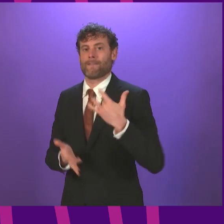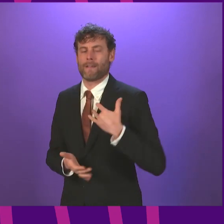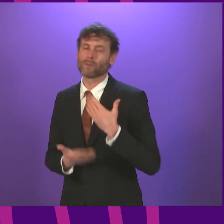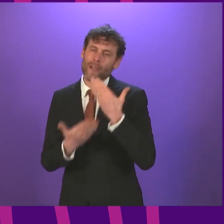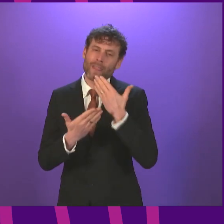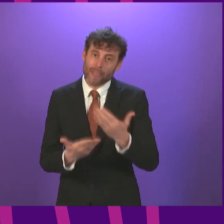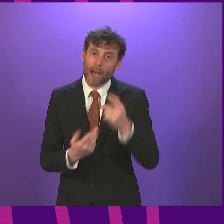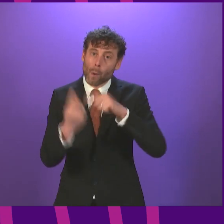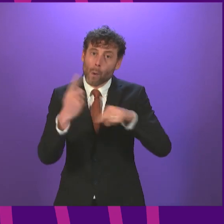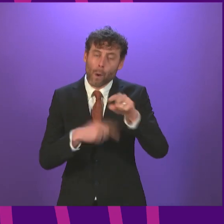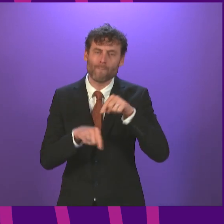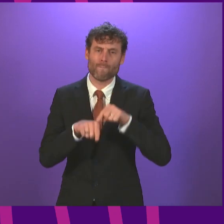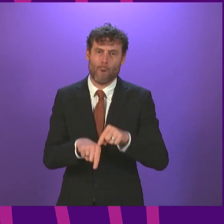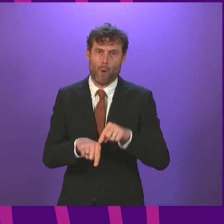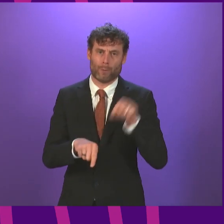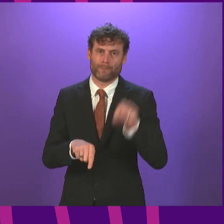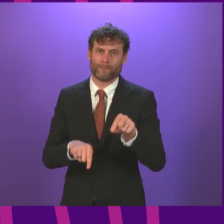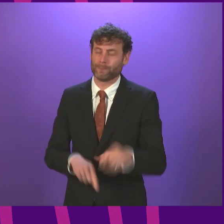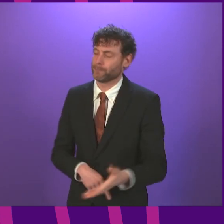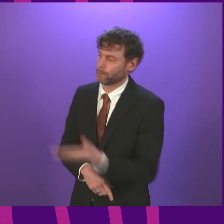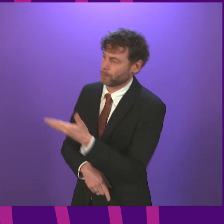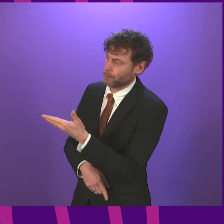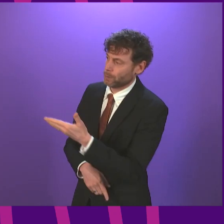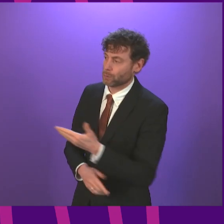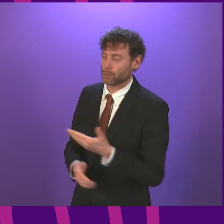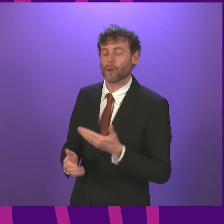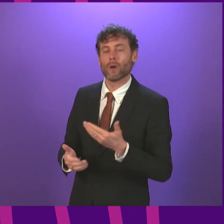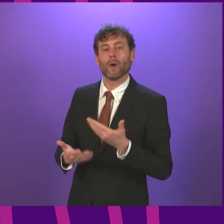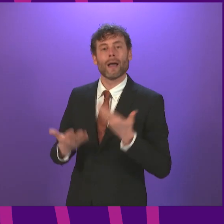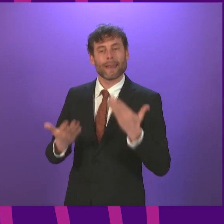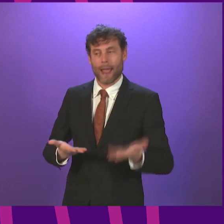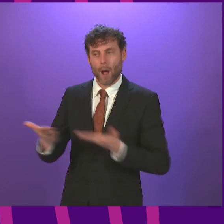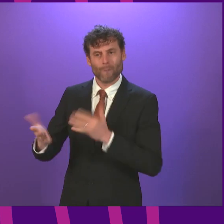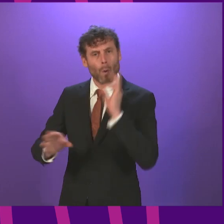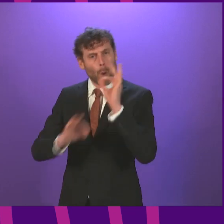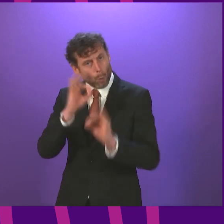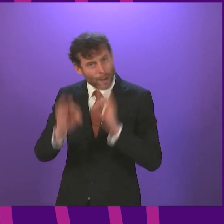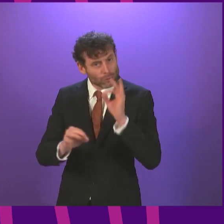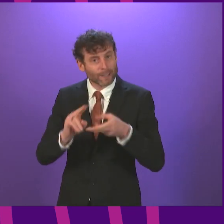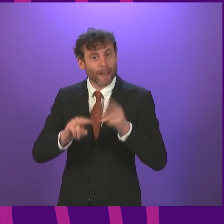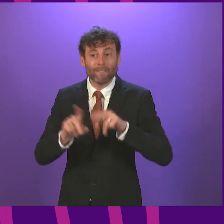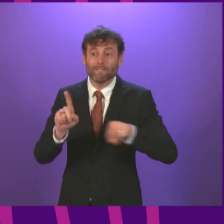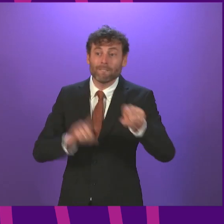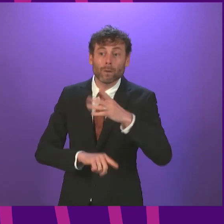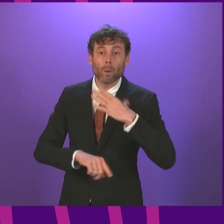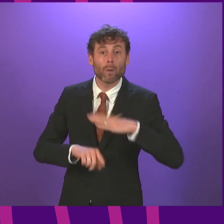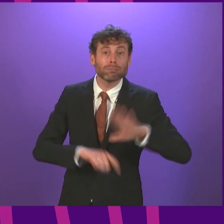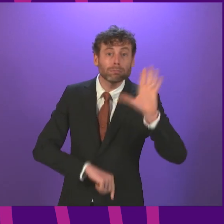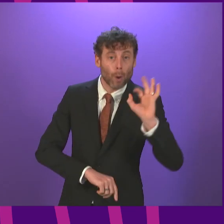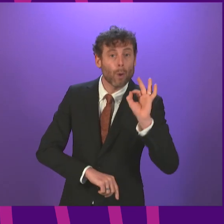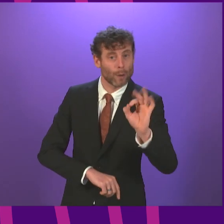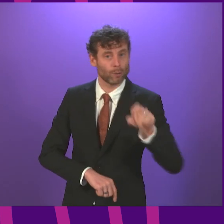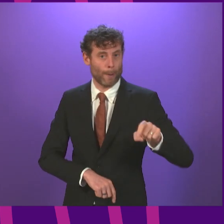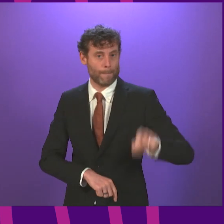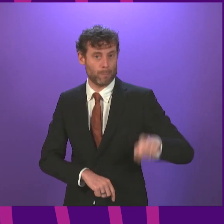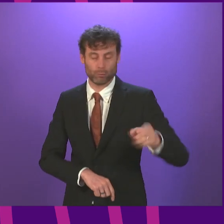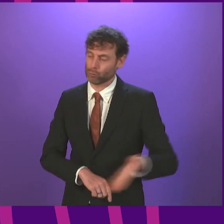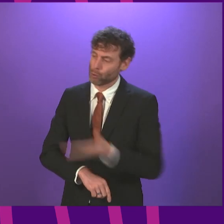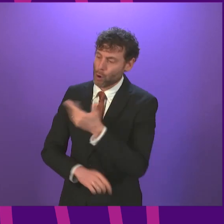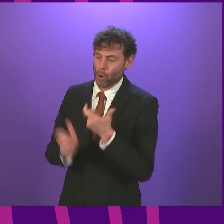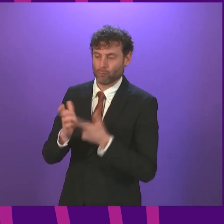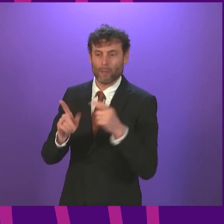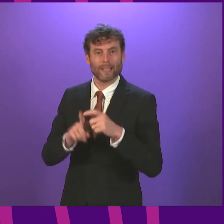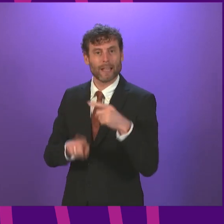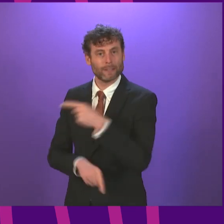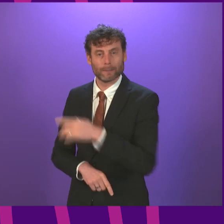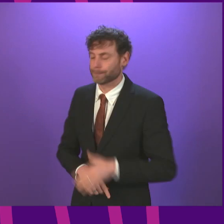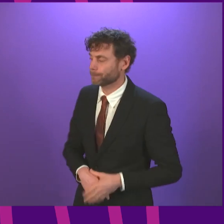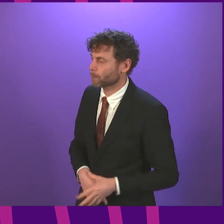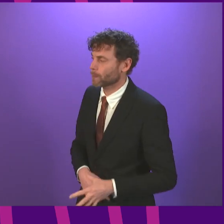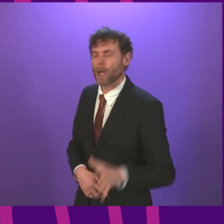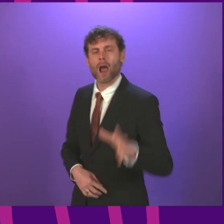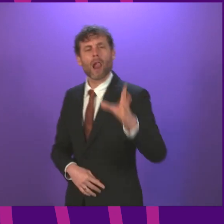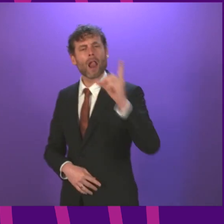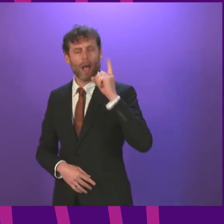Ruth Davidson (Edinburgh Central) (Con): Last week, we asked about legal advice in